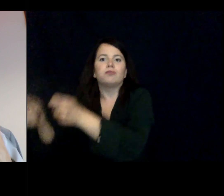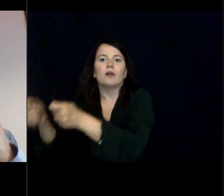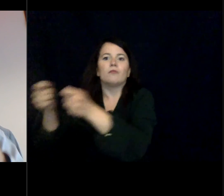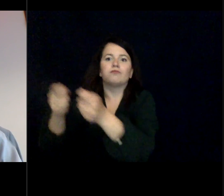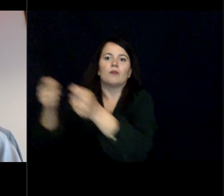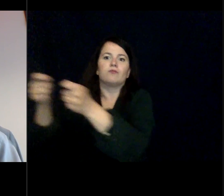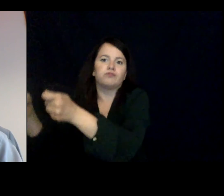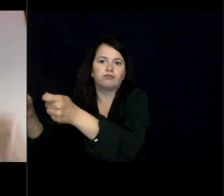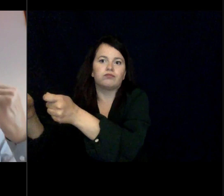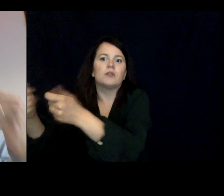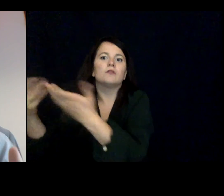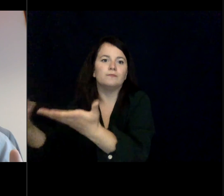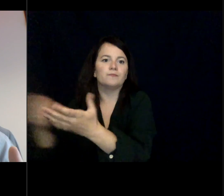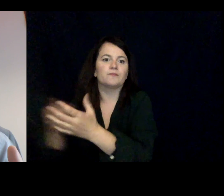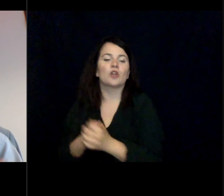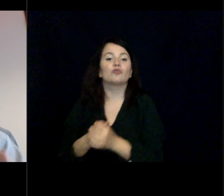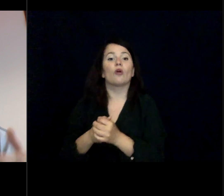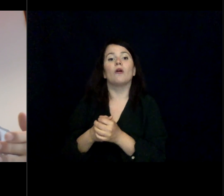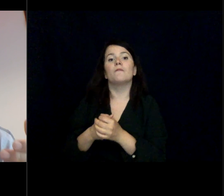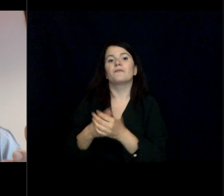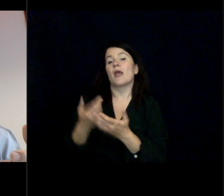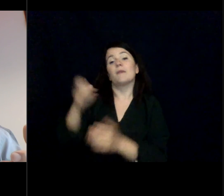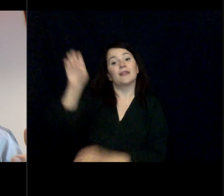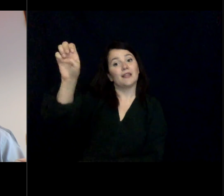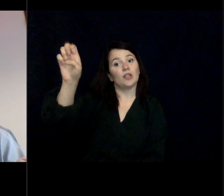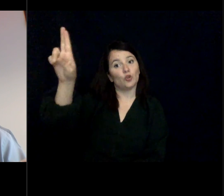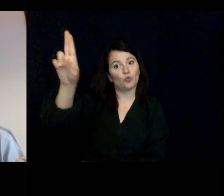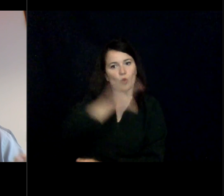between the Commission, European level and grassroots level.